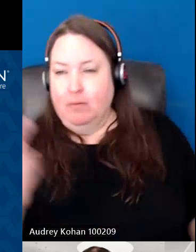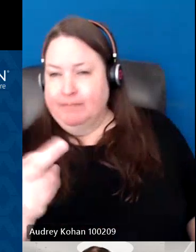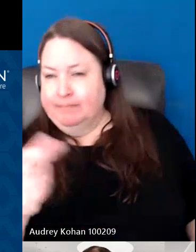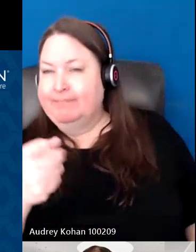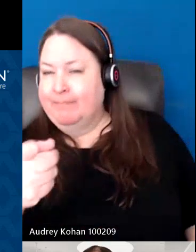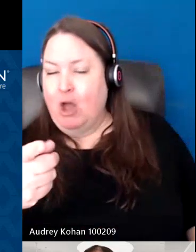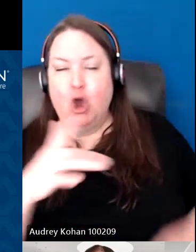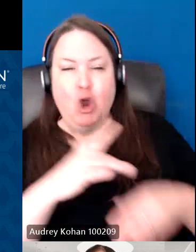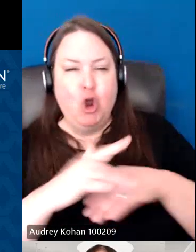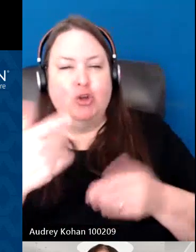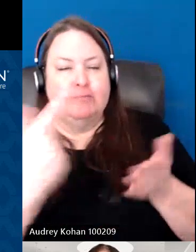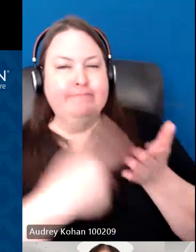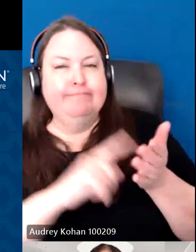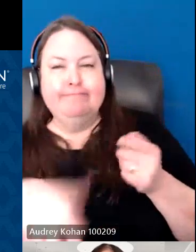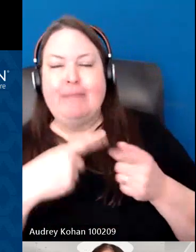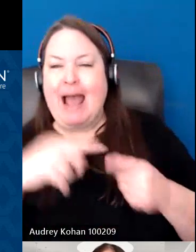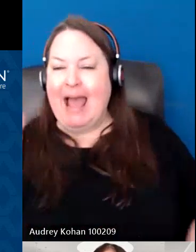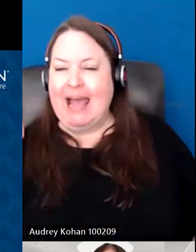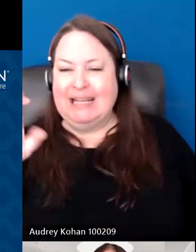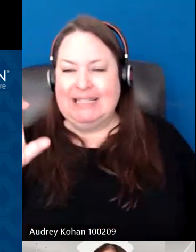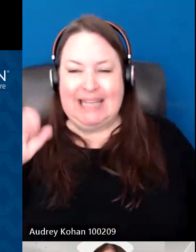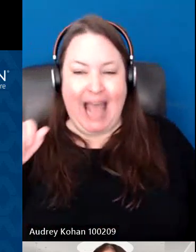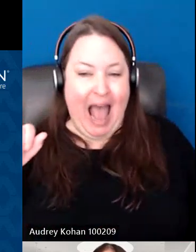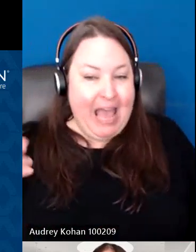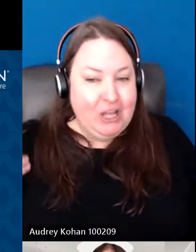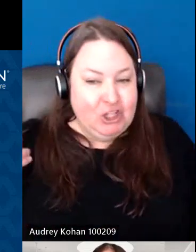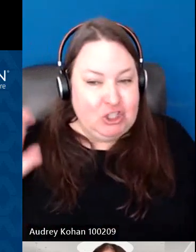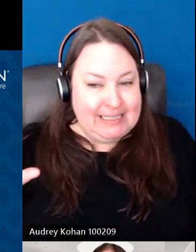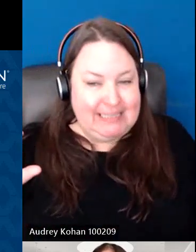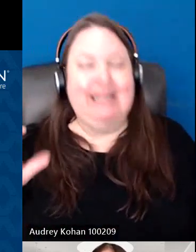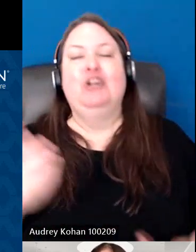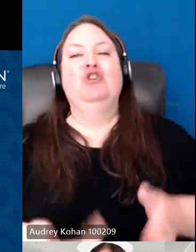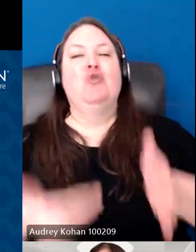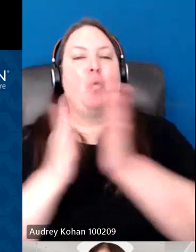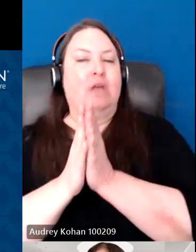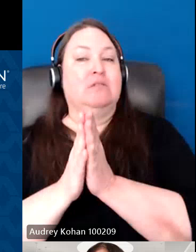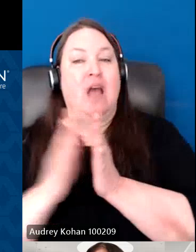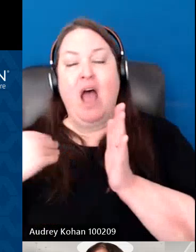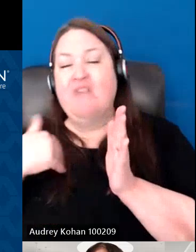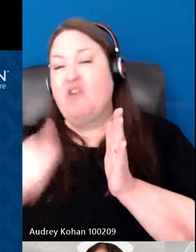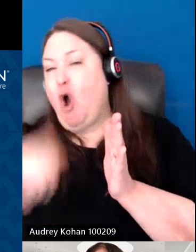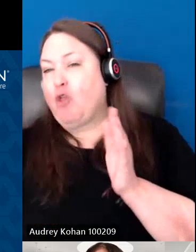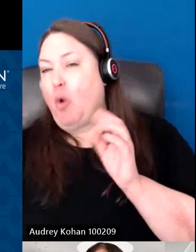session you spoke about ncic and there request is are there other organizations like that that you